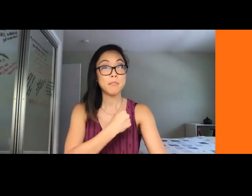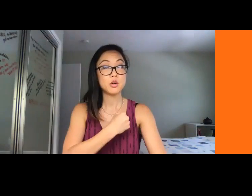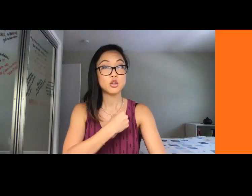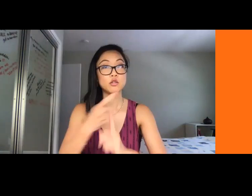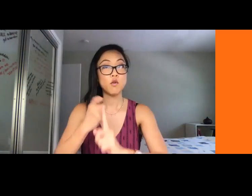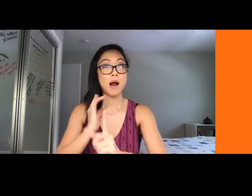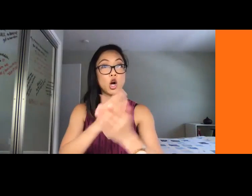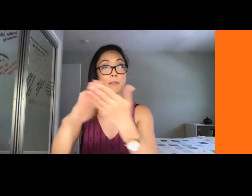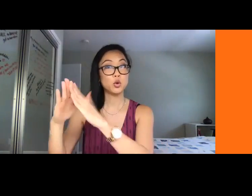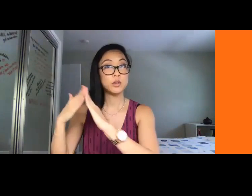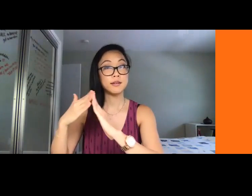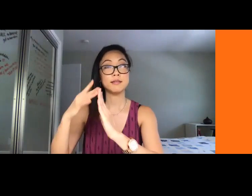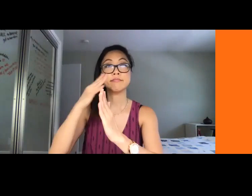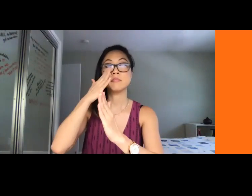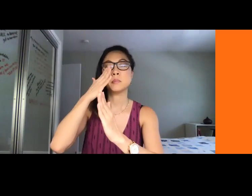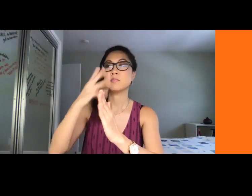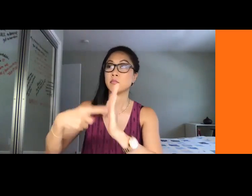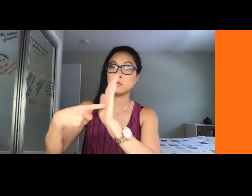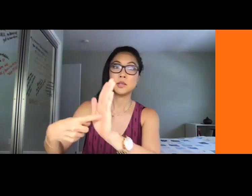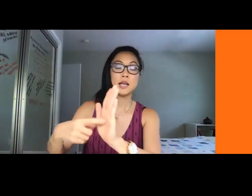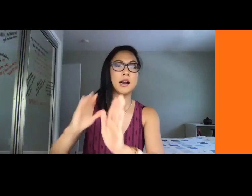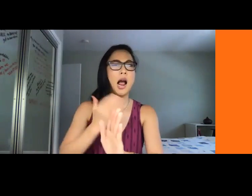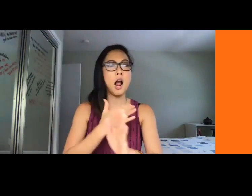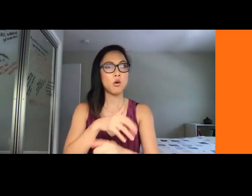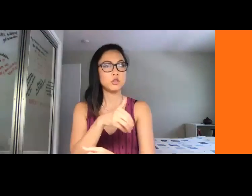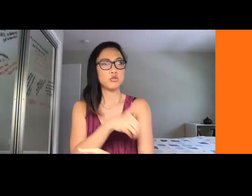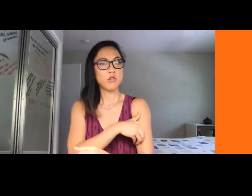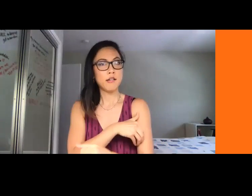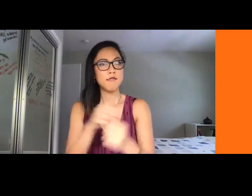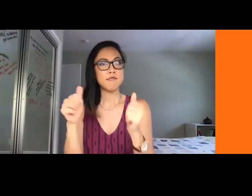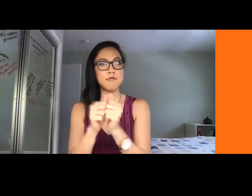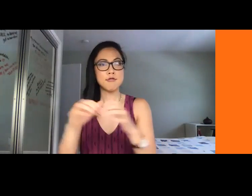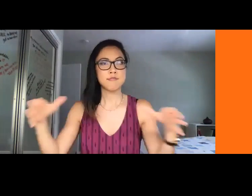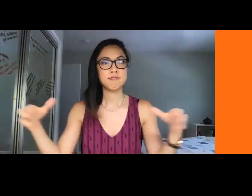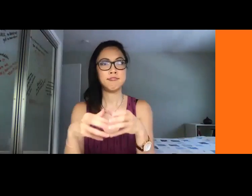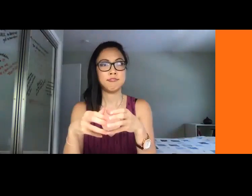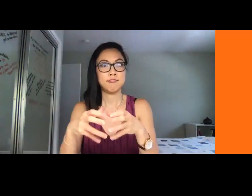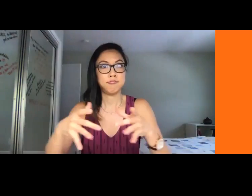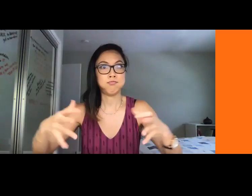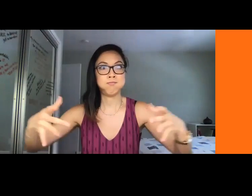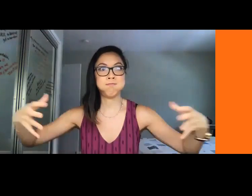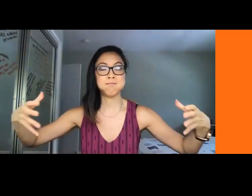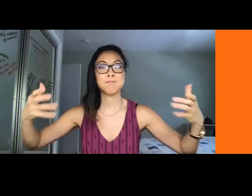letter and are now working with the mayor's office of New York City as well as New York City and company to insist on